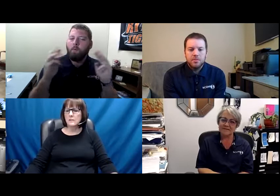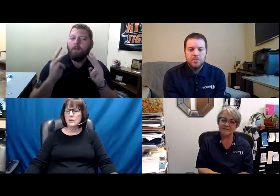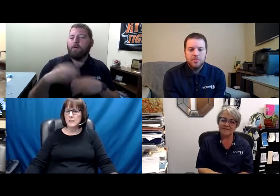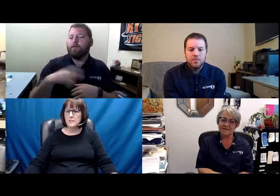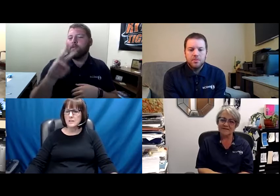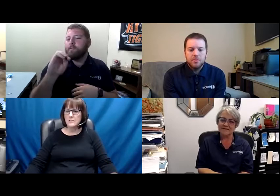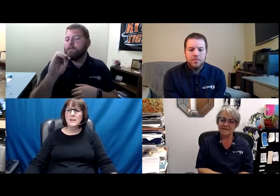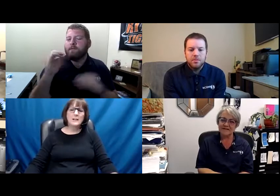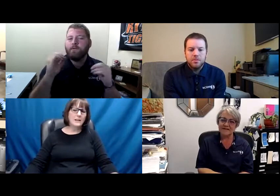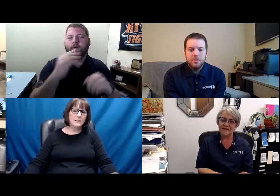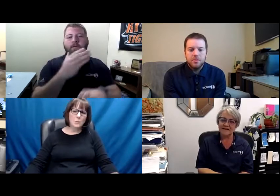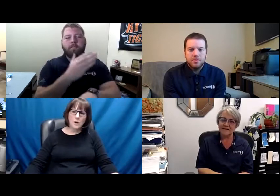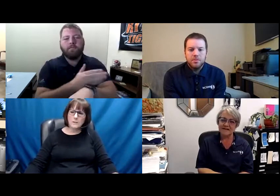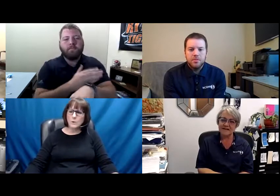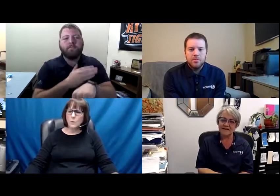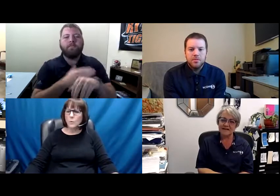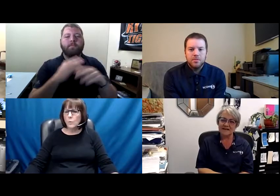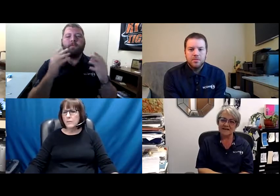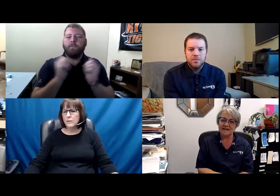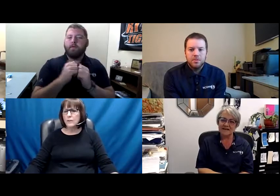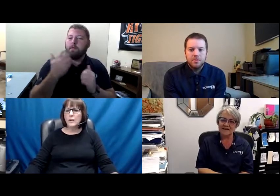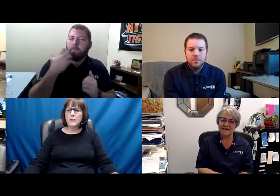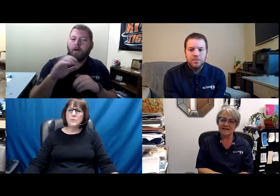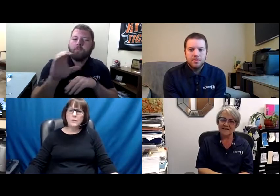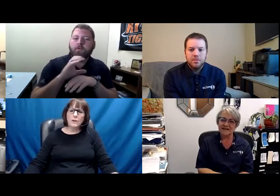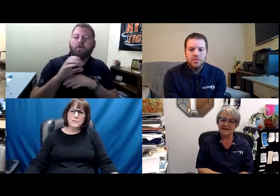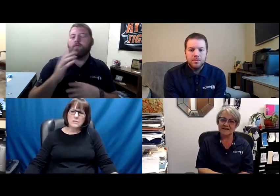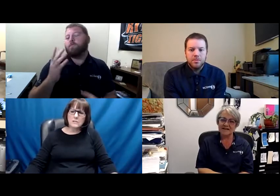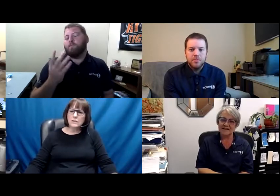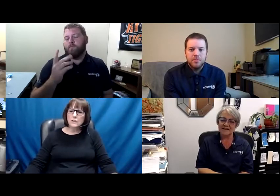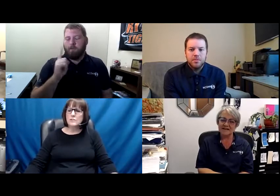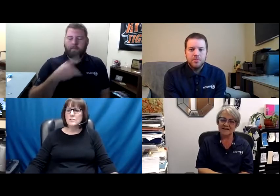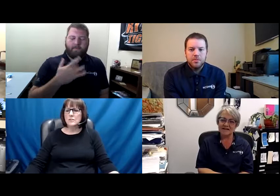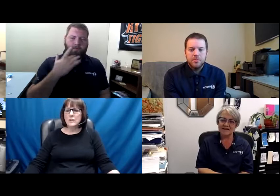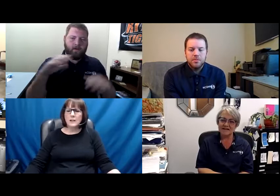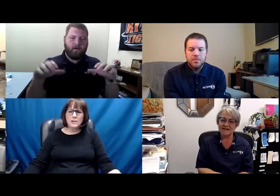United States like to walk in the cold weather with the long sleeve shirts and drinking hot